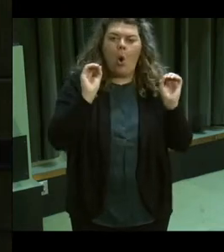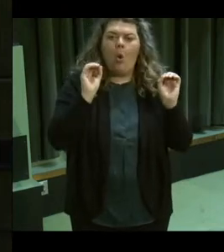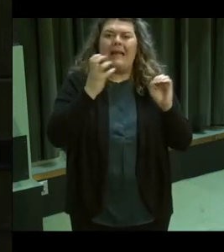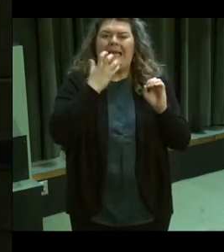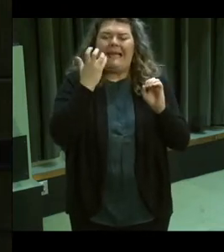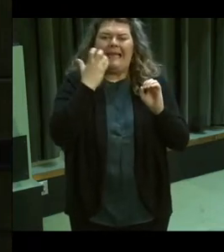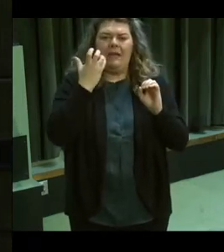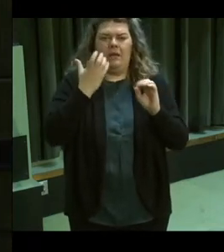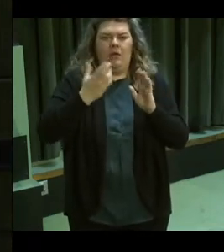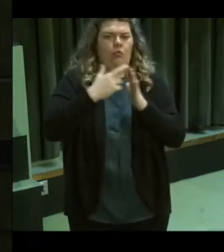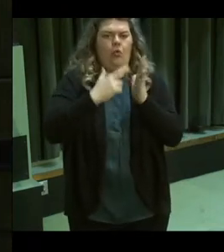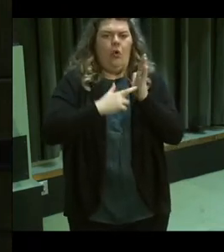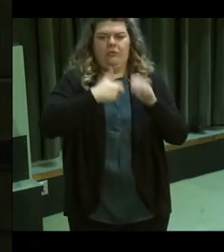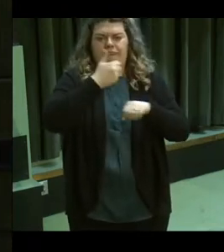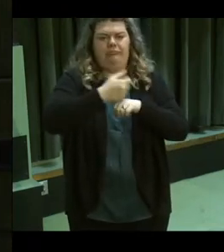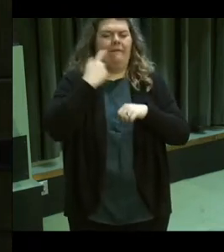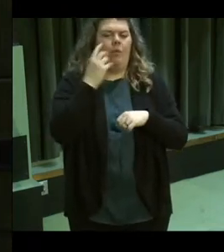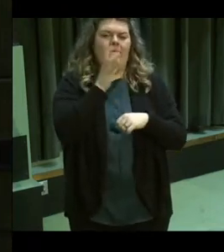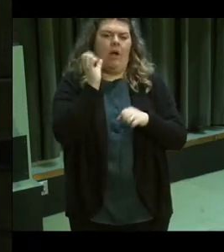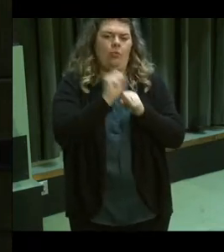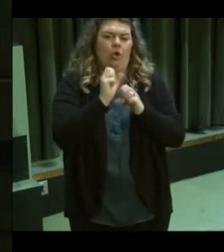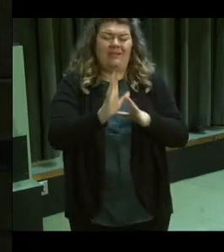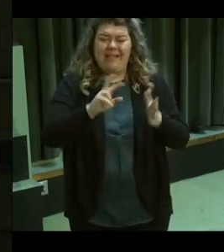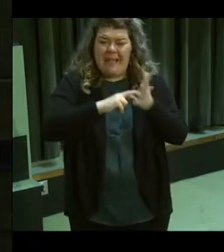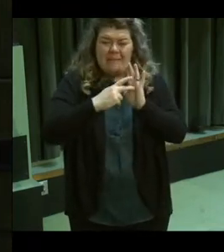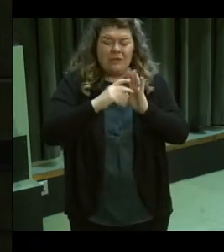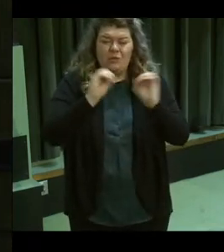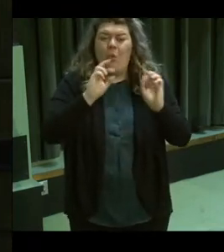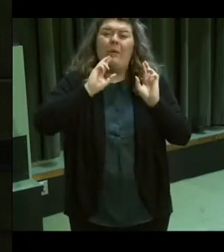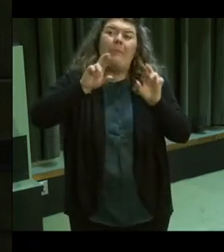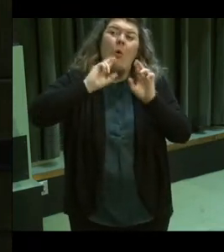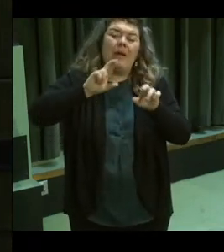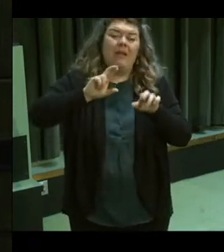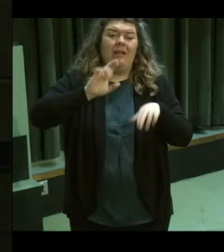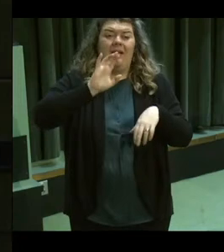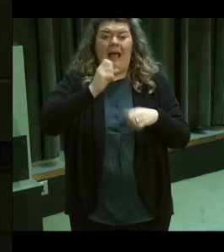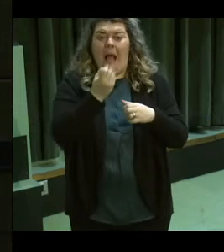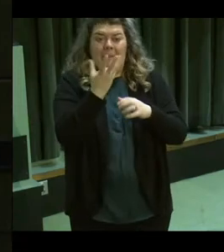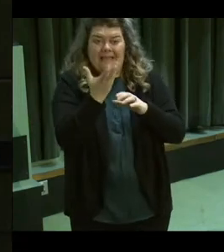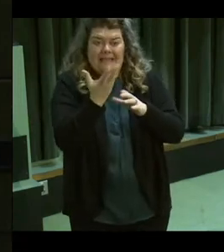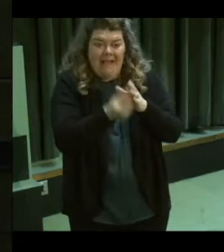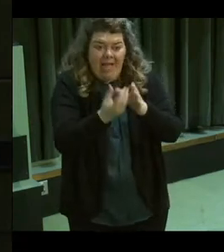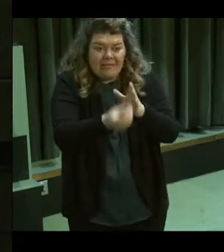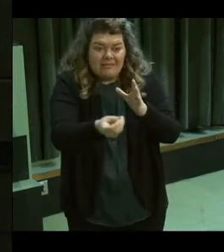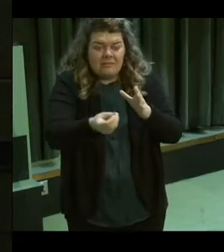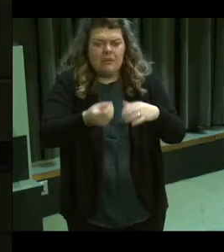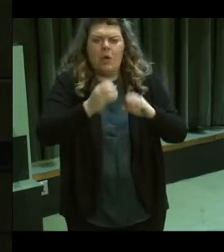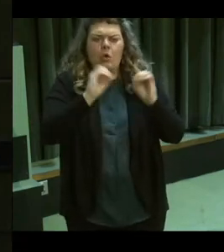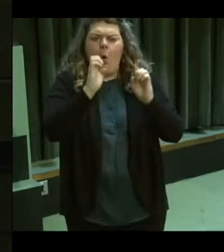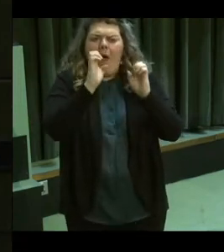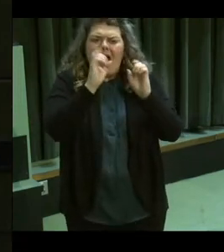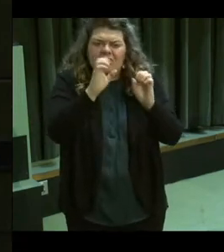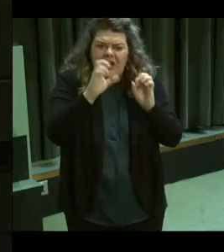Florida. There will be no heat regulations for farm workers. That means no reporting of farm